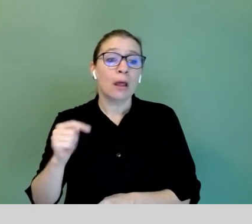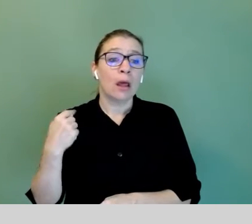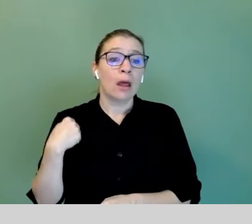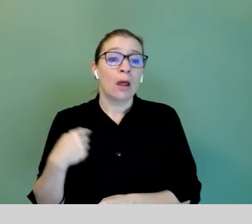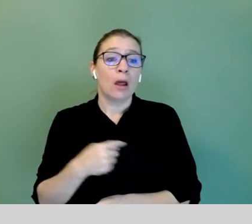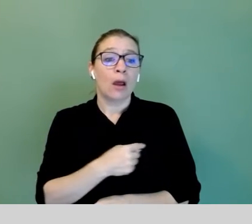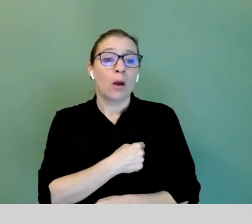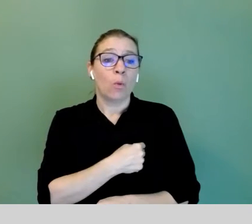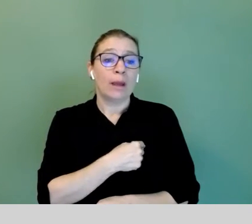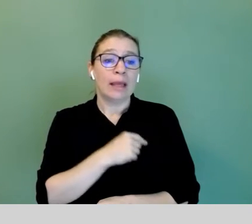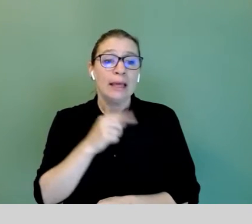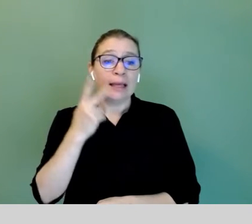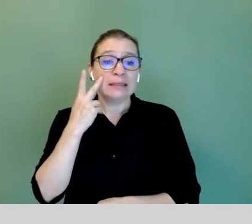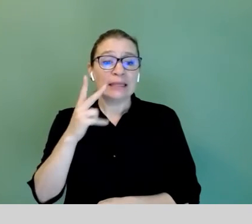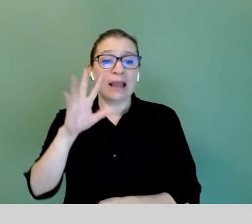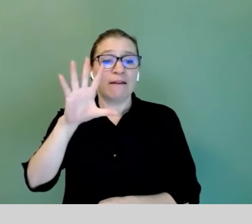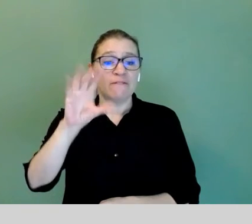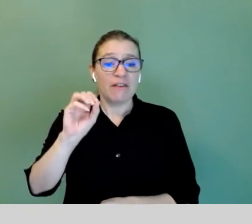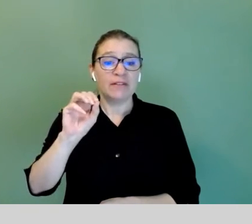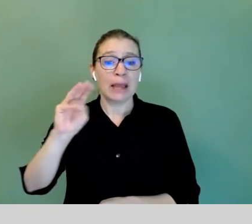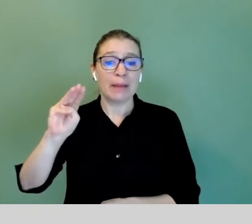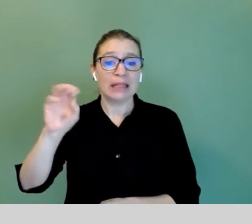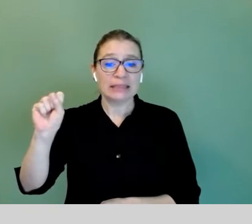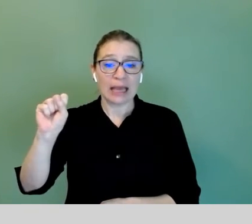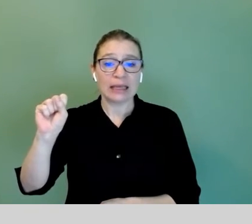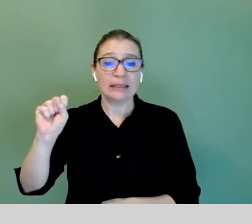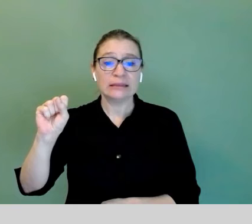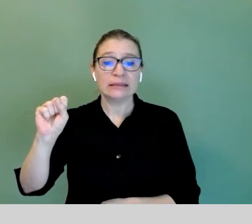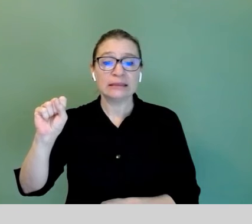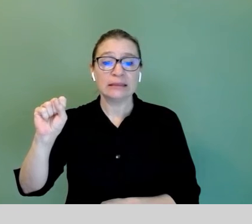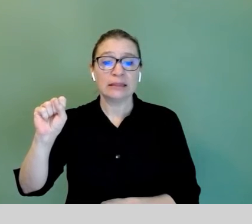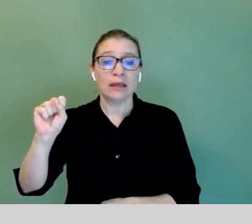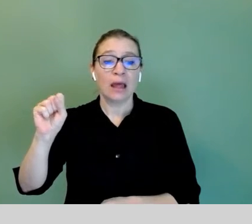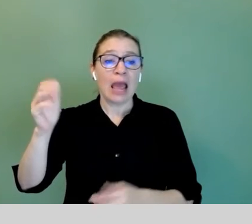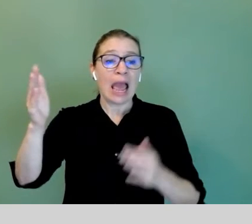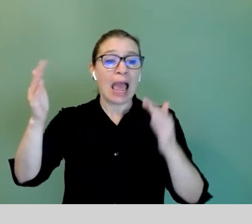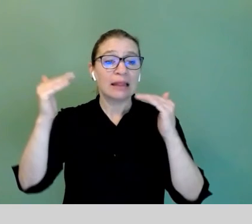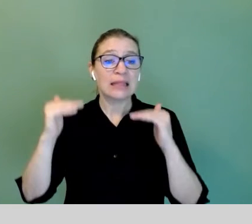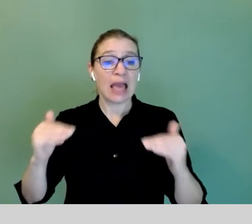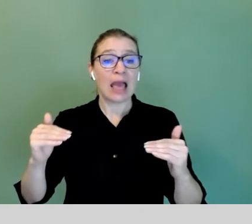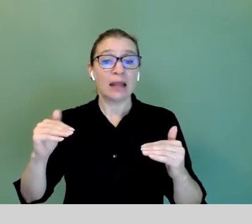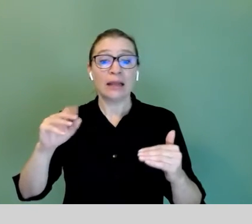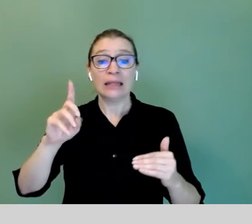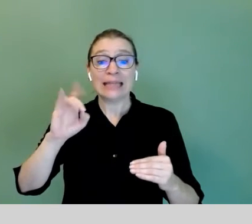we need 50 milliseconds, then for decimals, it's seven times more,